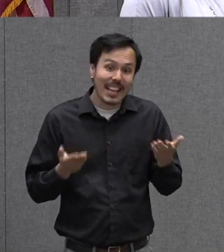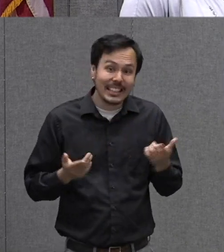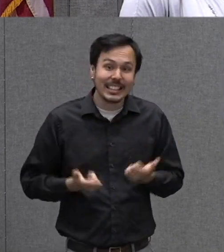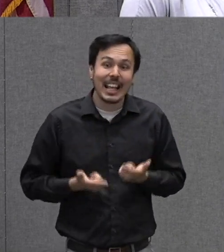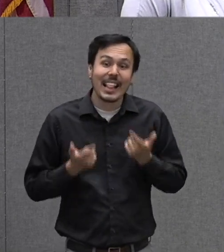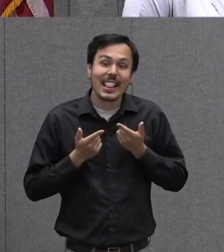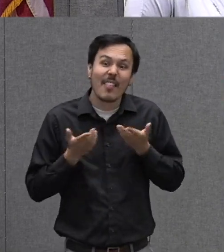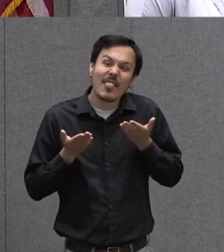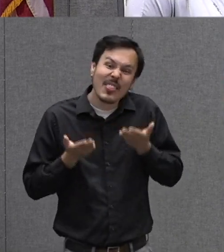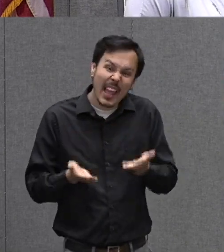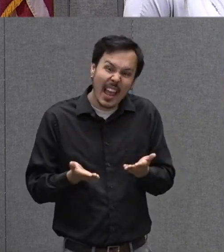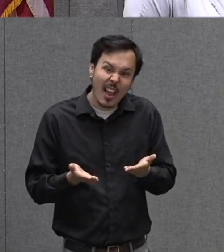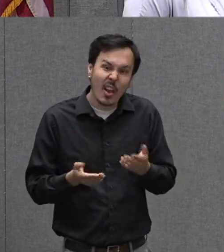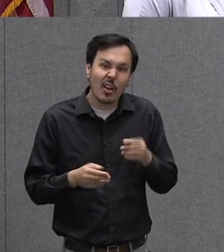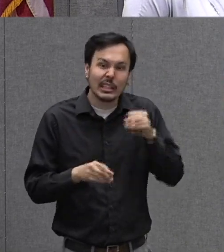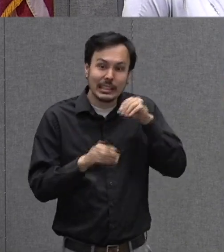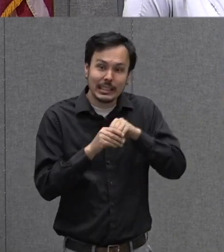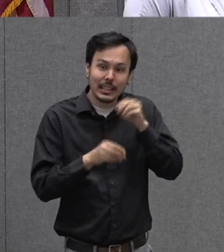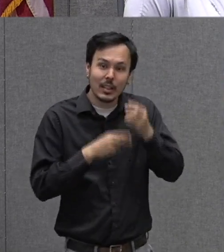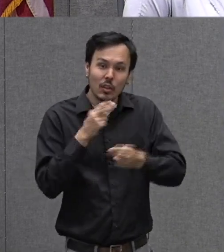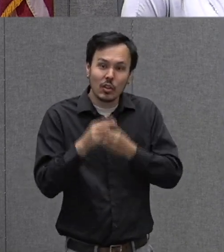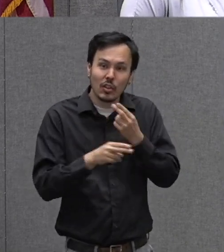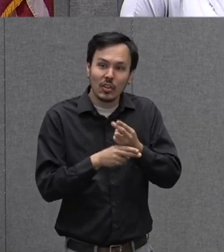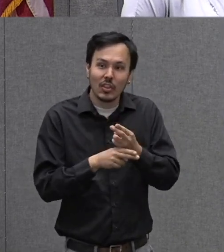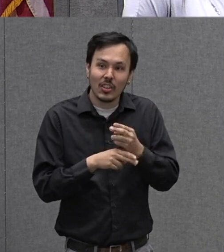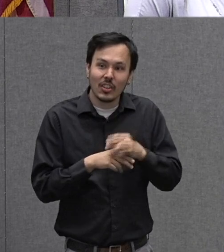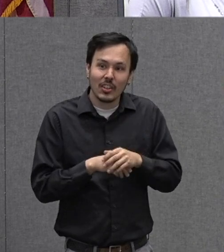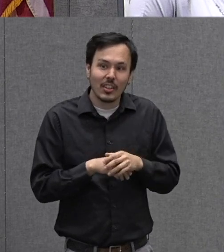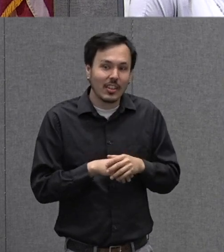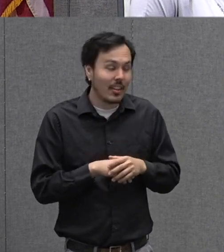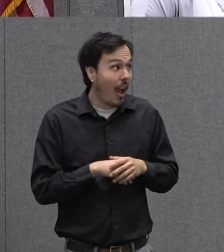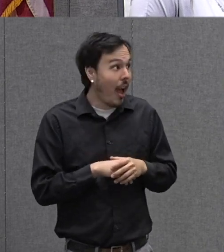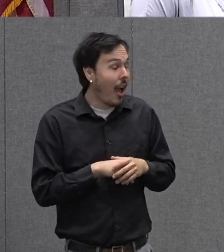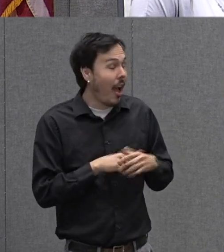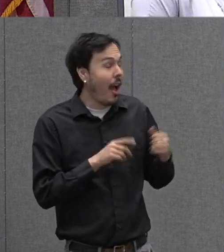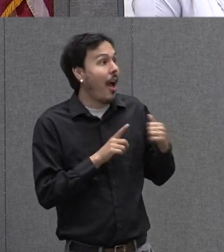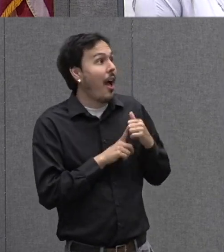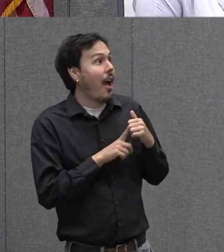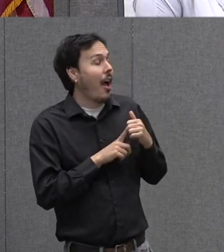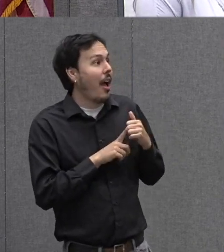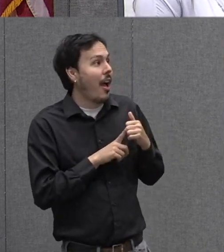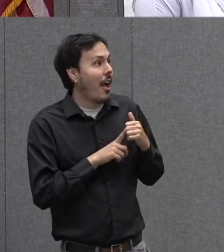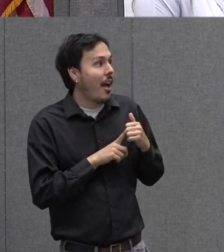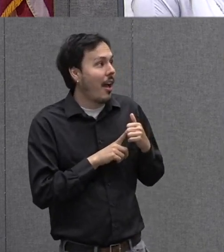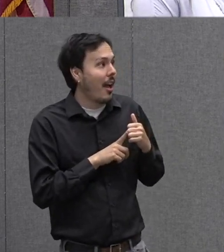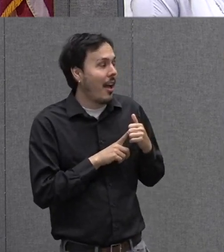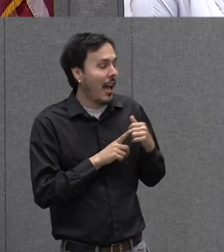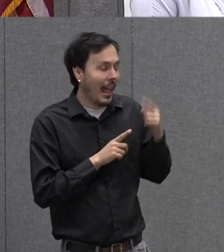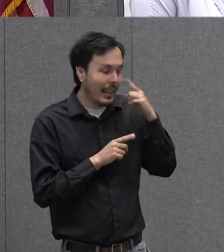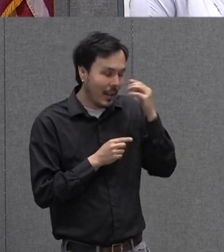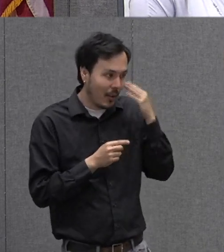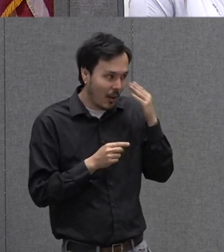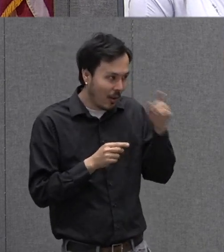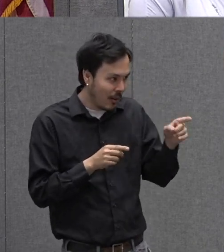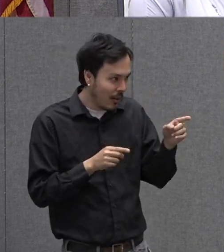so it's in the universe and things live there. I think I know. Friends, go ahead and say it to anybody who's around you